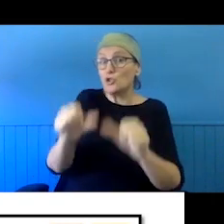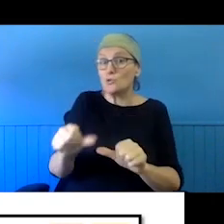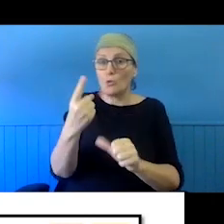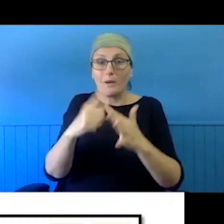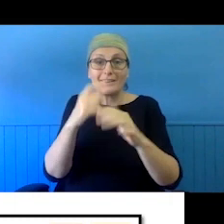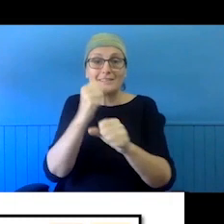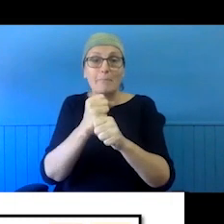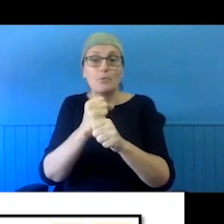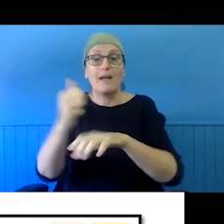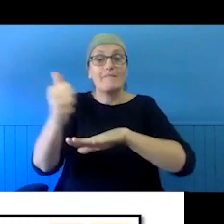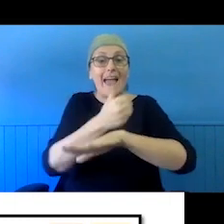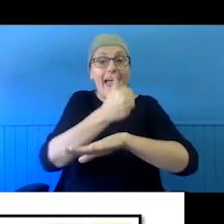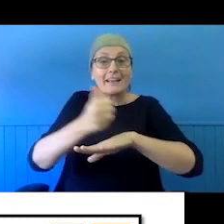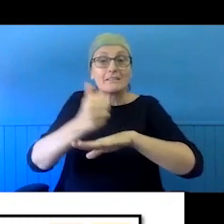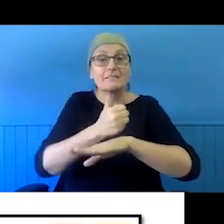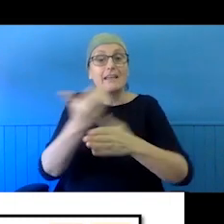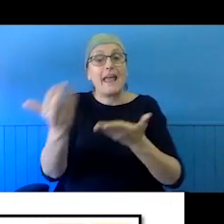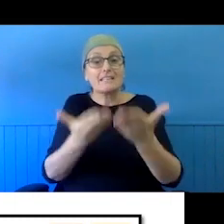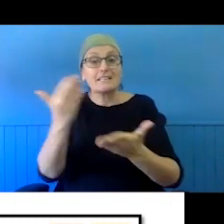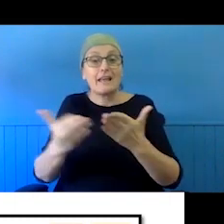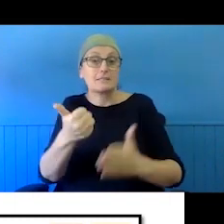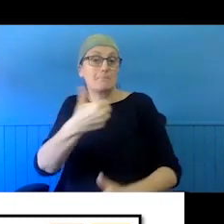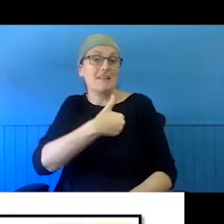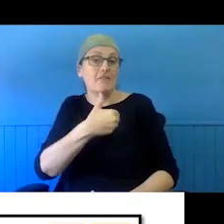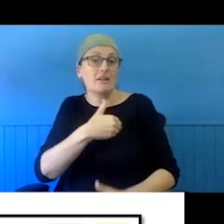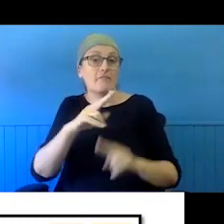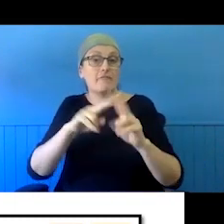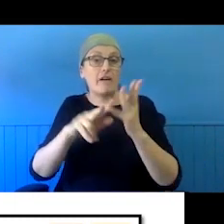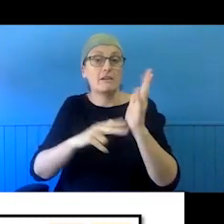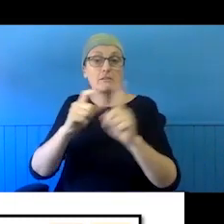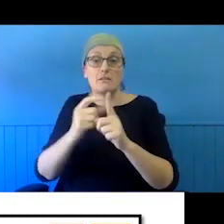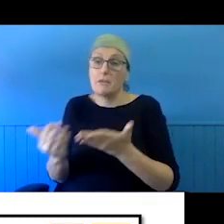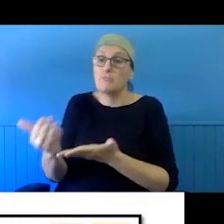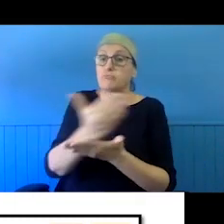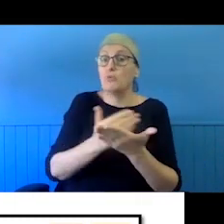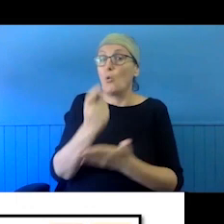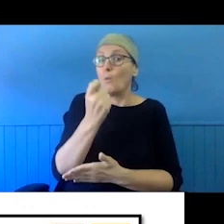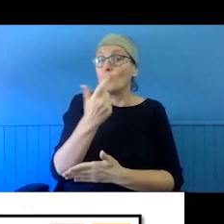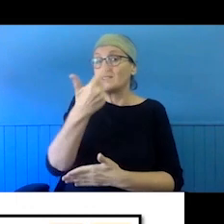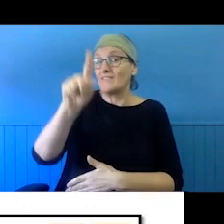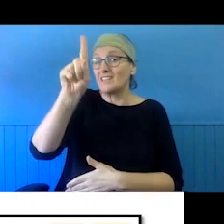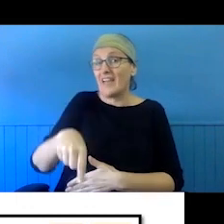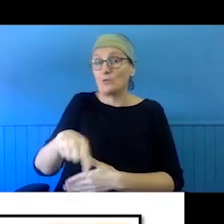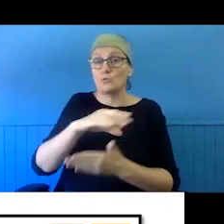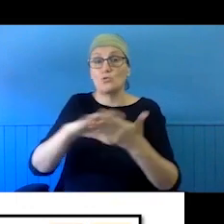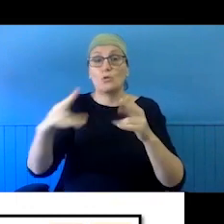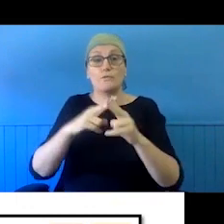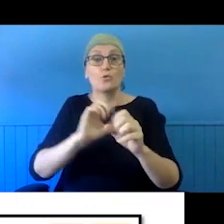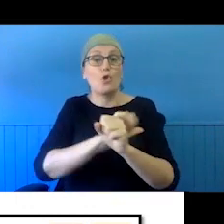Entertainers' Benevolent Fund, where they've raised nearly $70,000 in relation to COVID-19. And on the platform, Australia is actually the